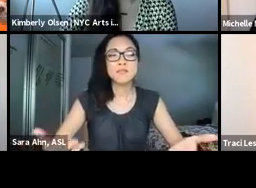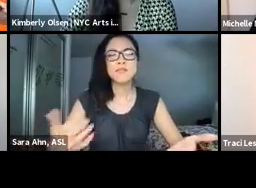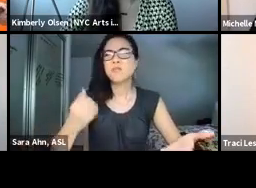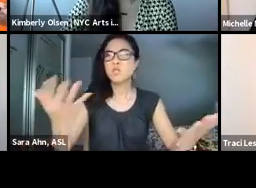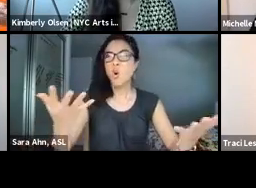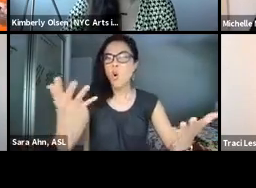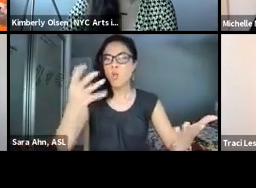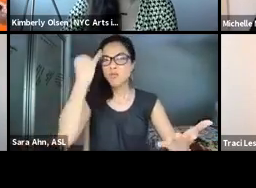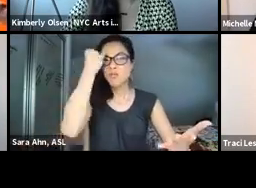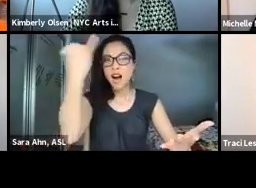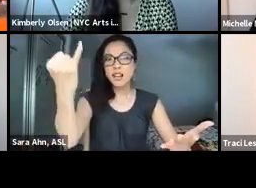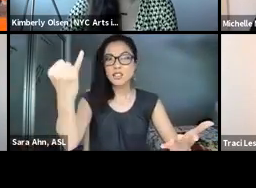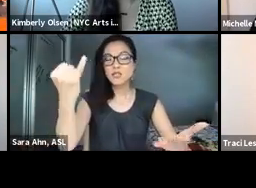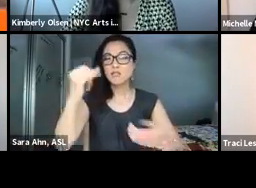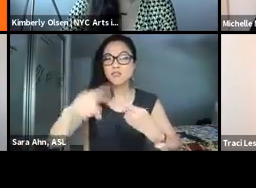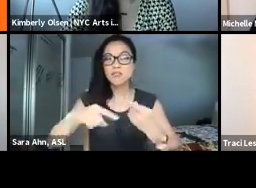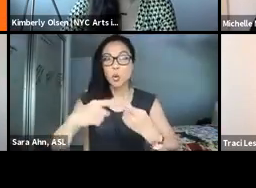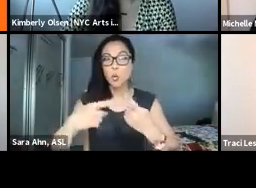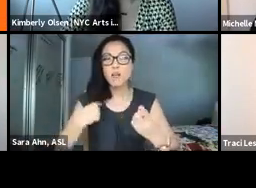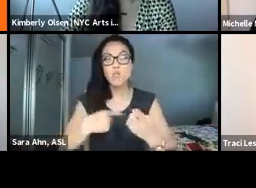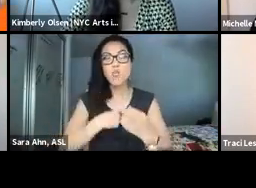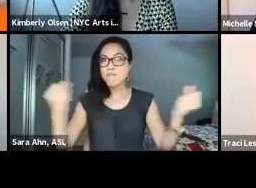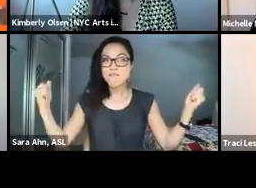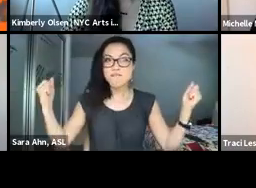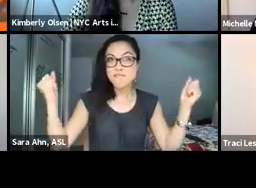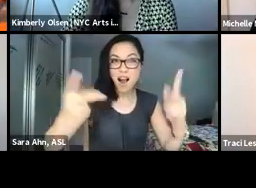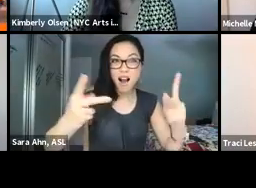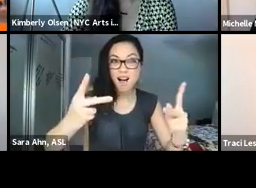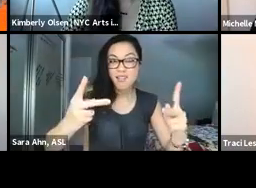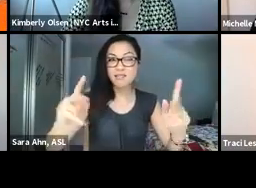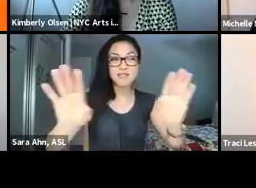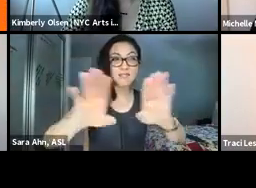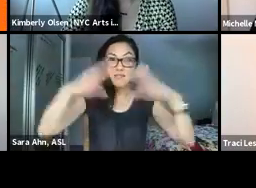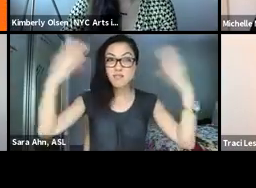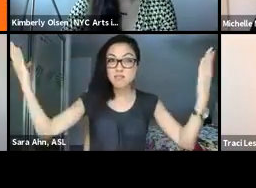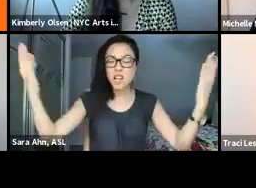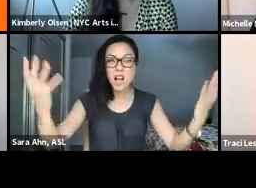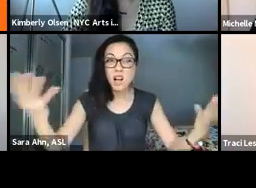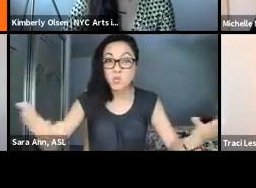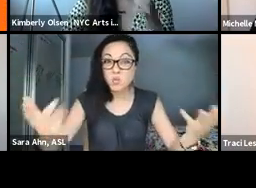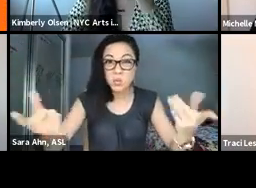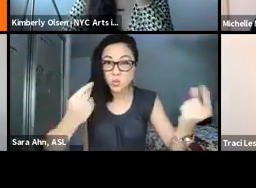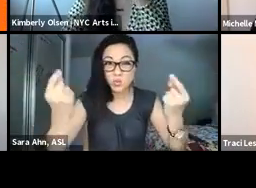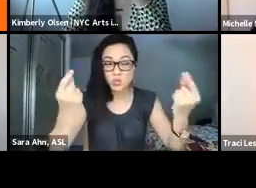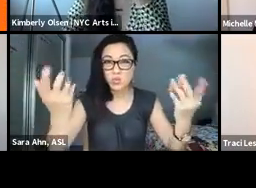that is presented. We're talking about how all of these pieces are a part of an ecosystem